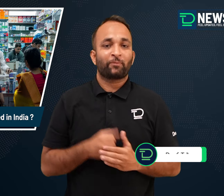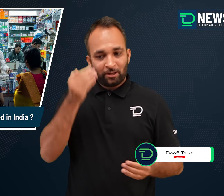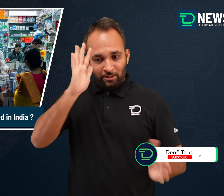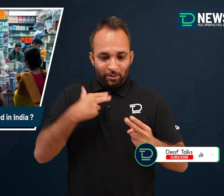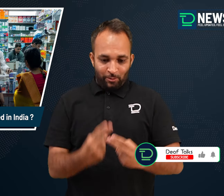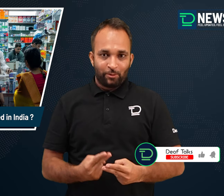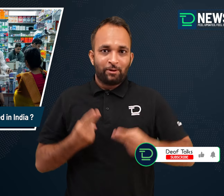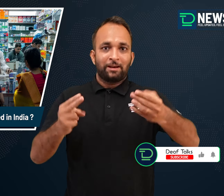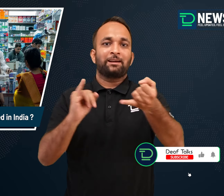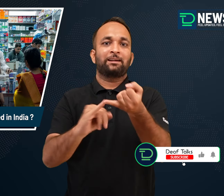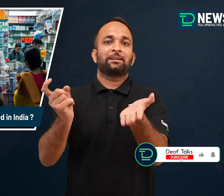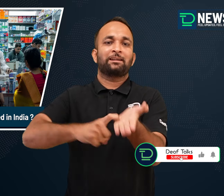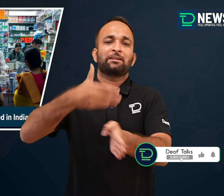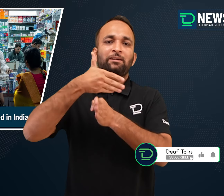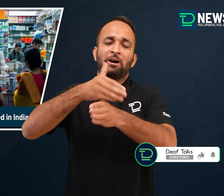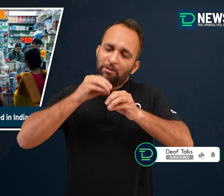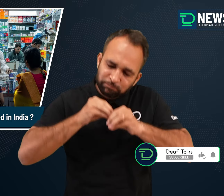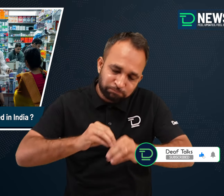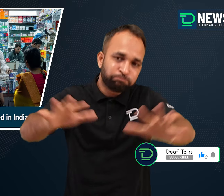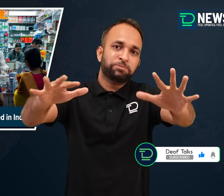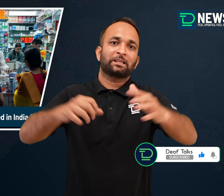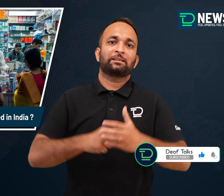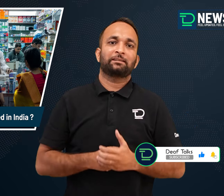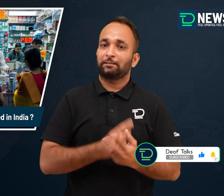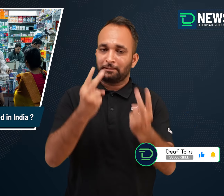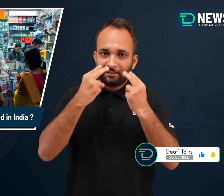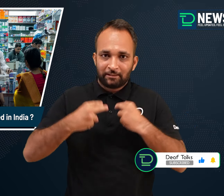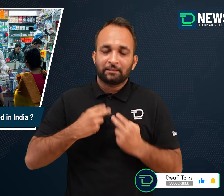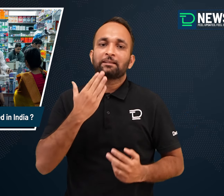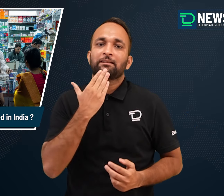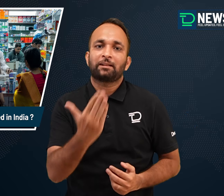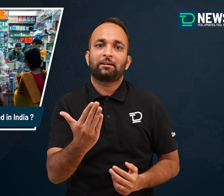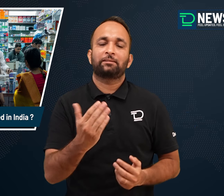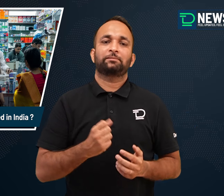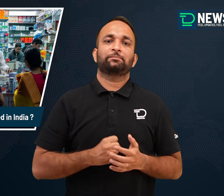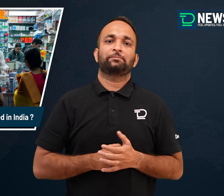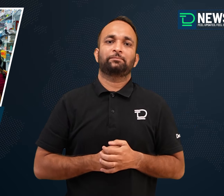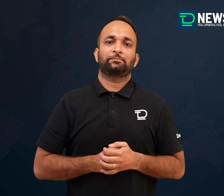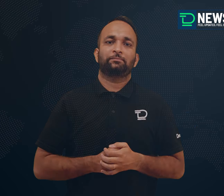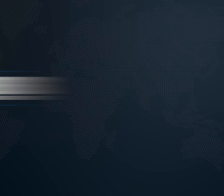Subscribe to Deaf Talks for more information and thanks for watching!!!